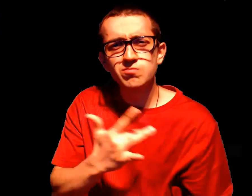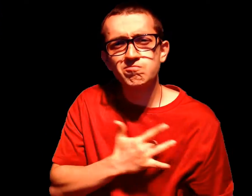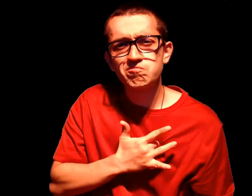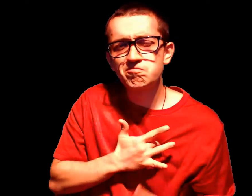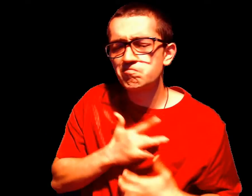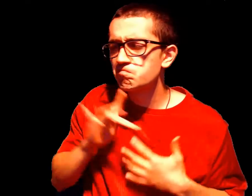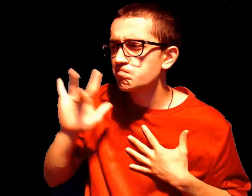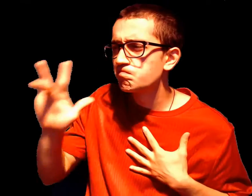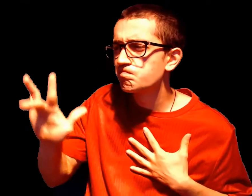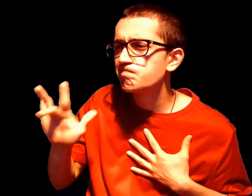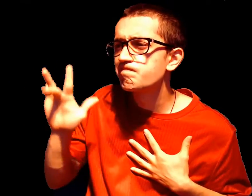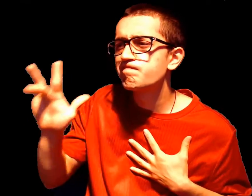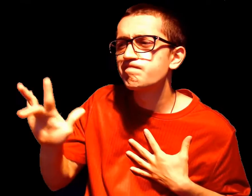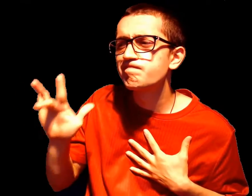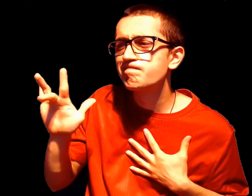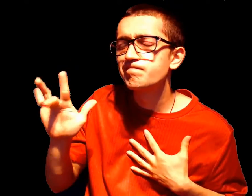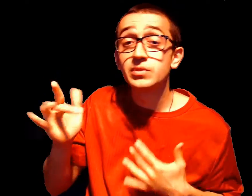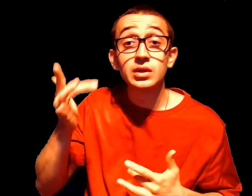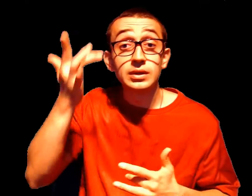his heart was moved with pity for them,